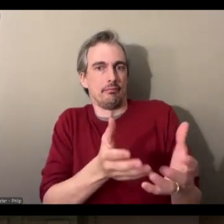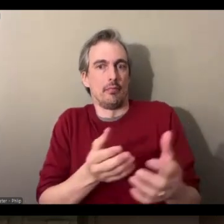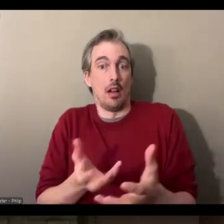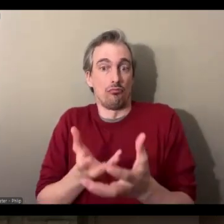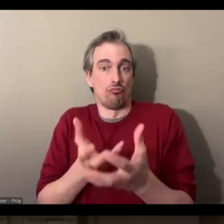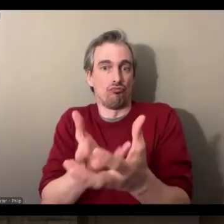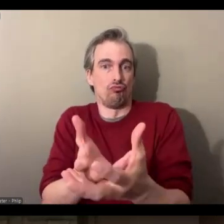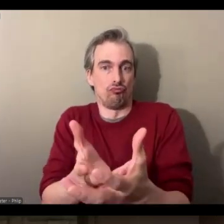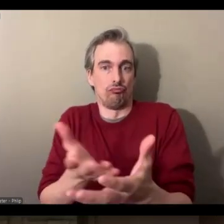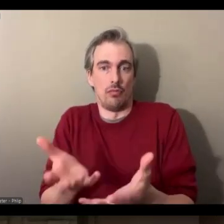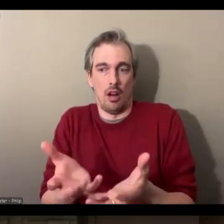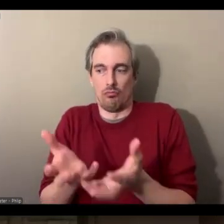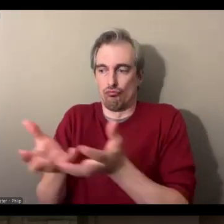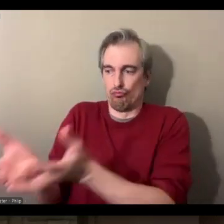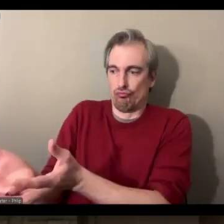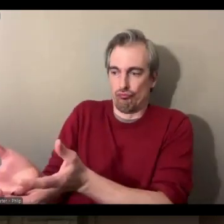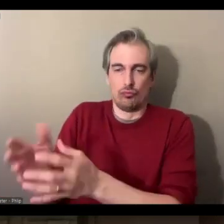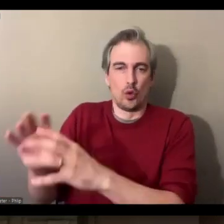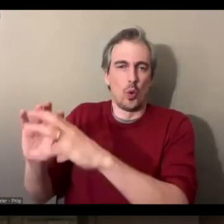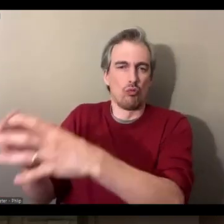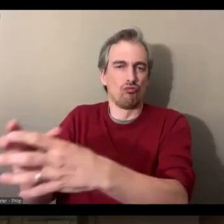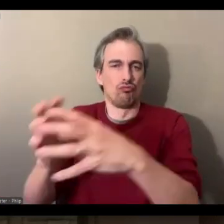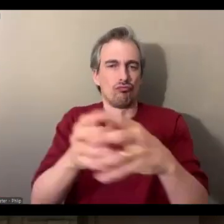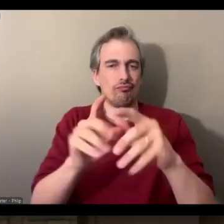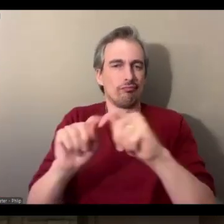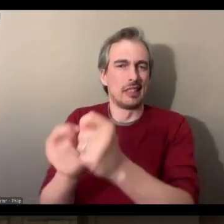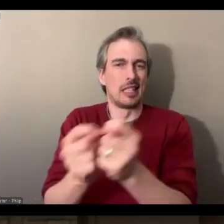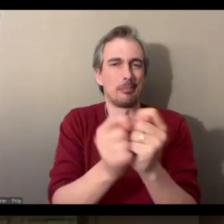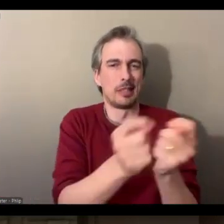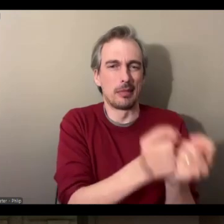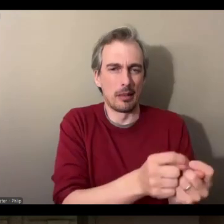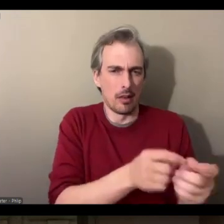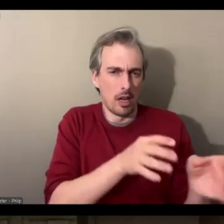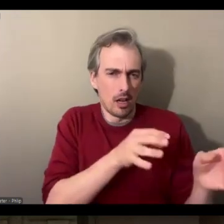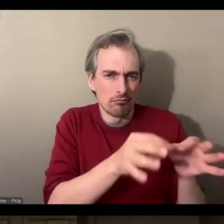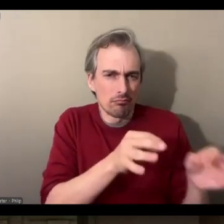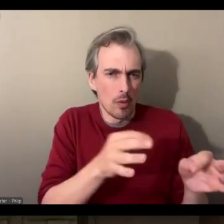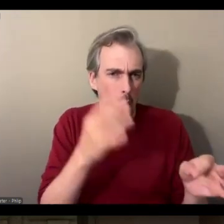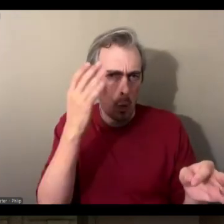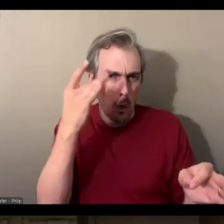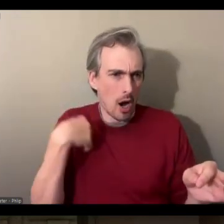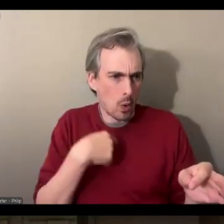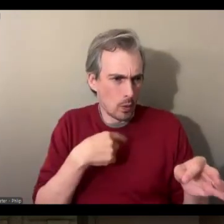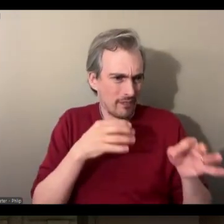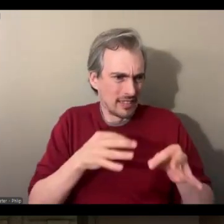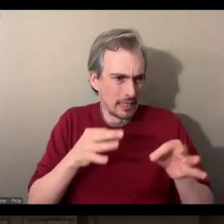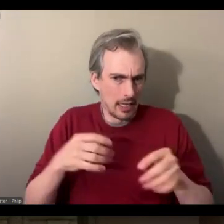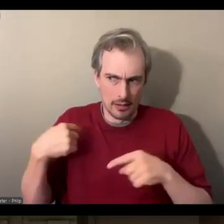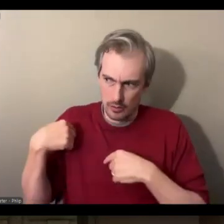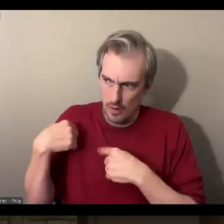can we now pass on some of these best practices that we've learned, and have you implement them